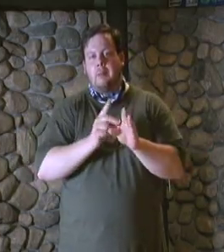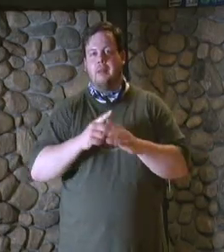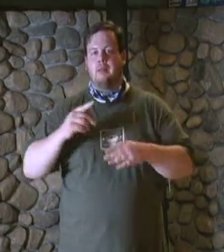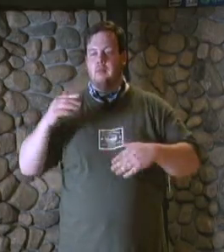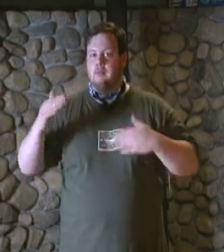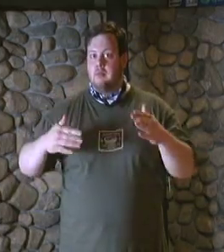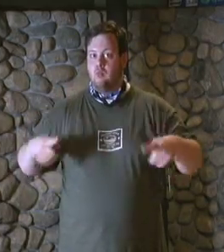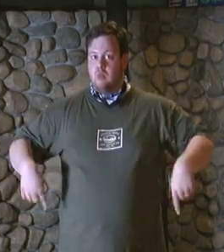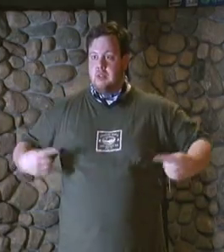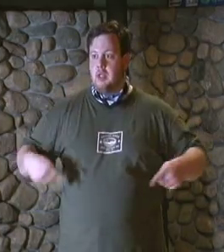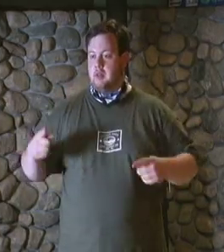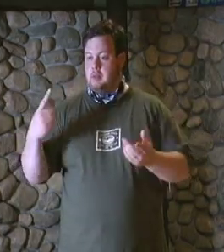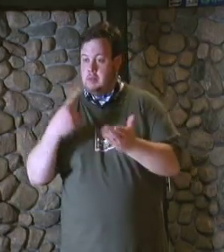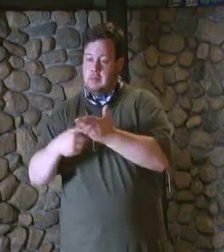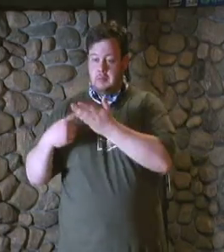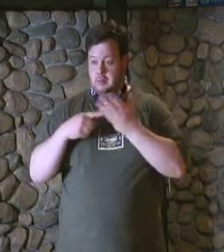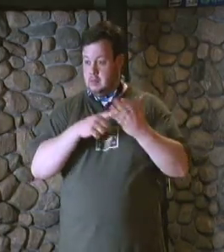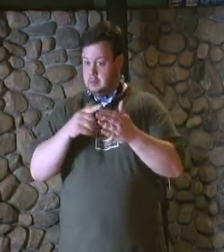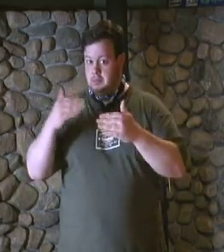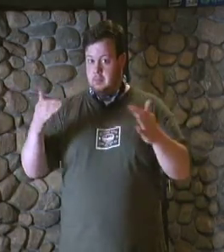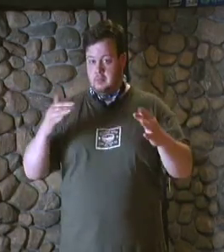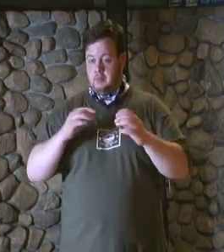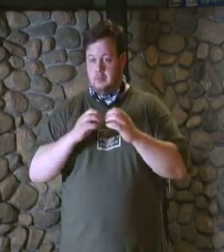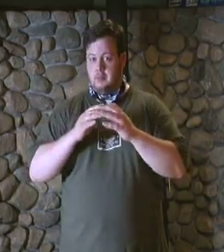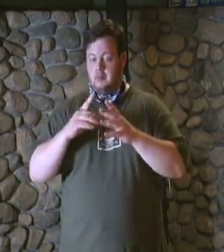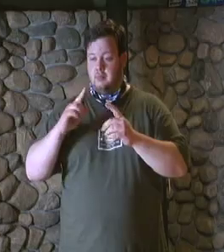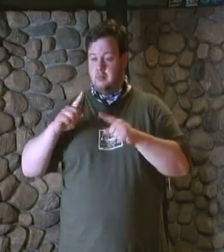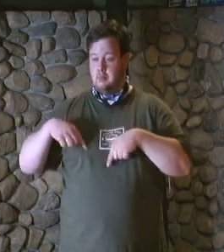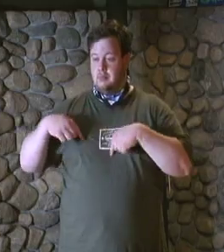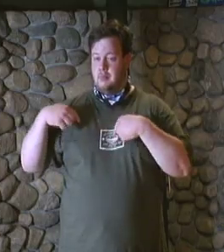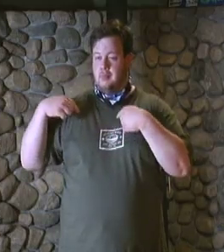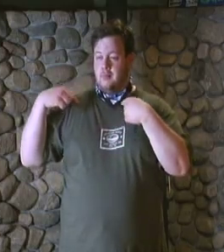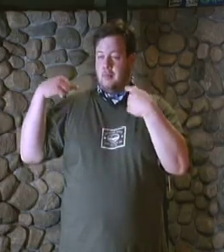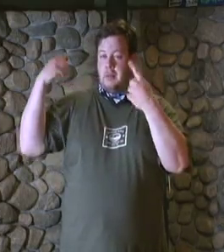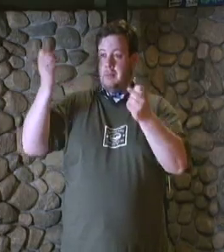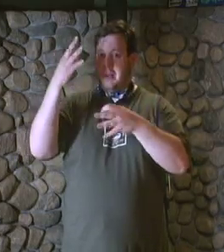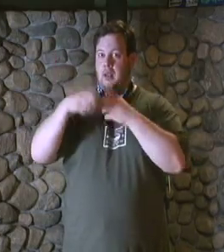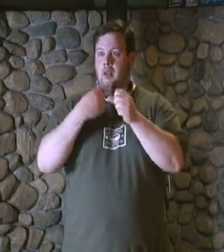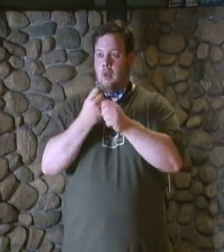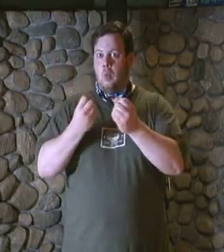place.